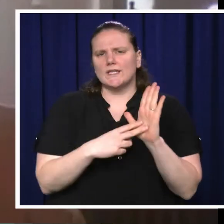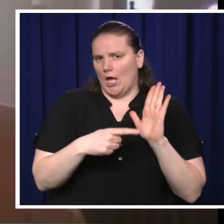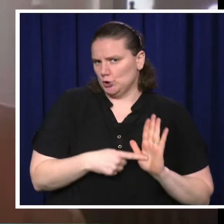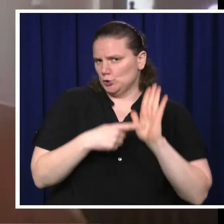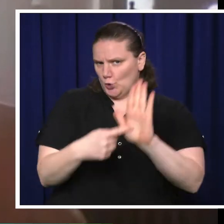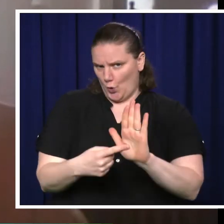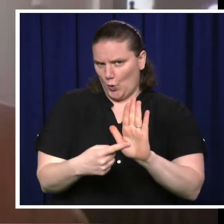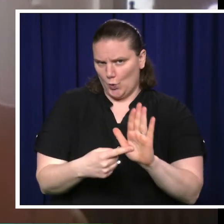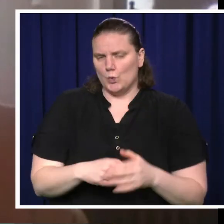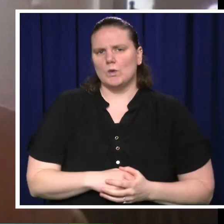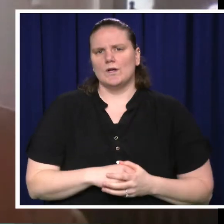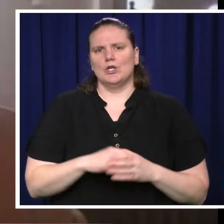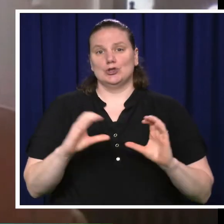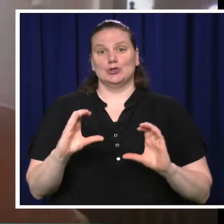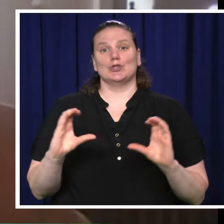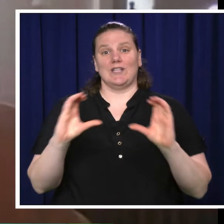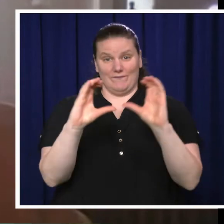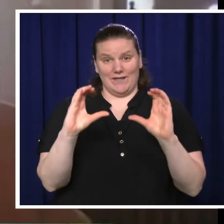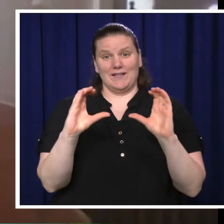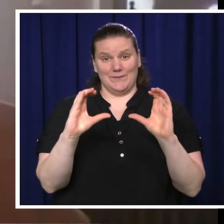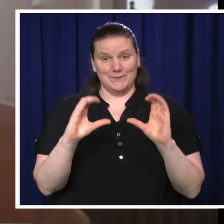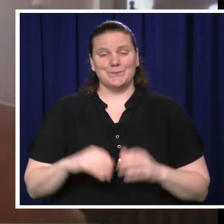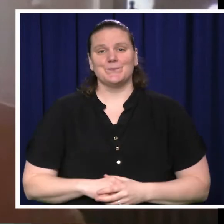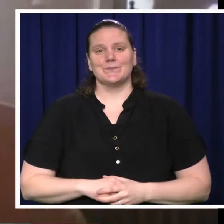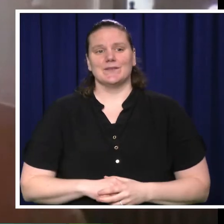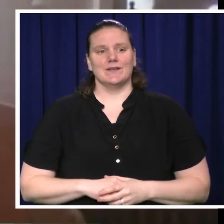stead, I would like to read to you and show you a certificate